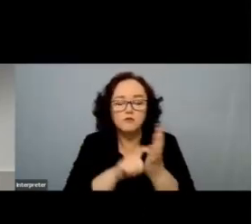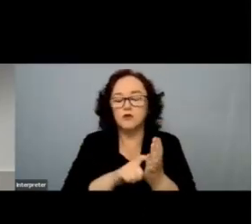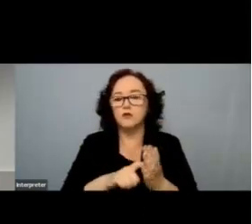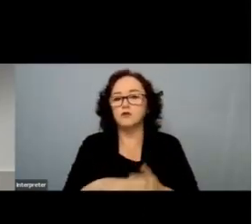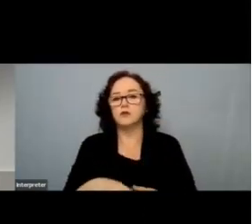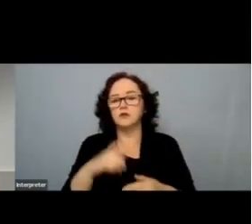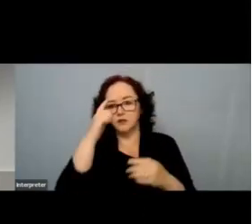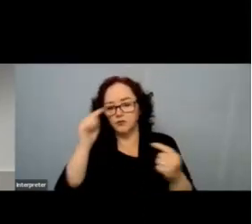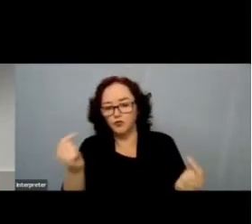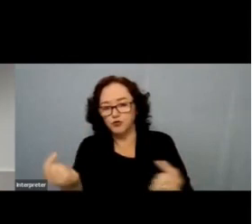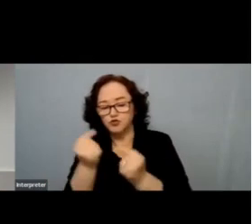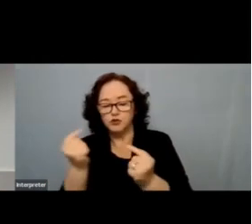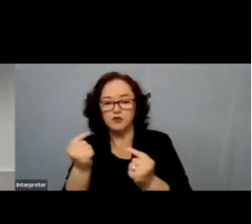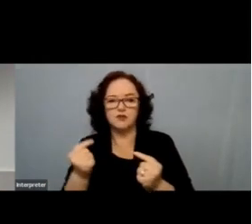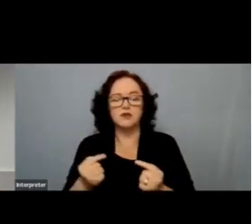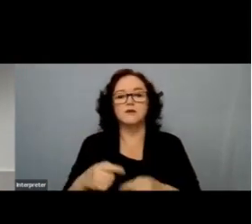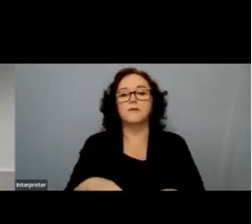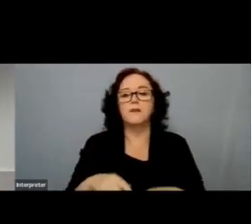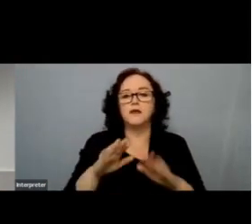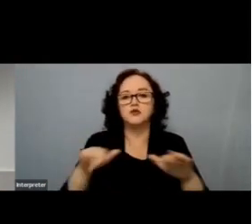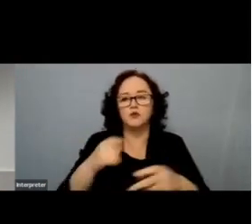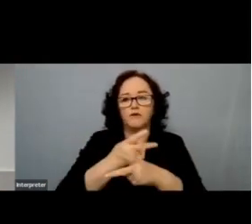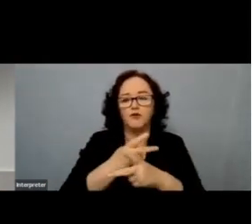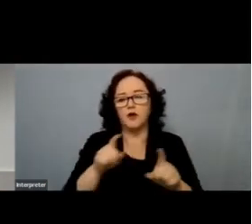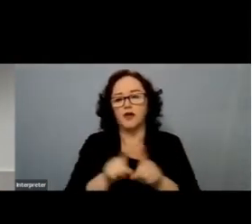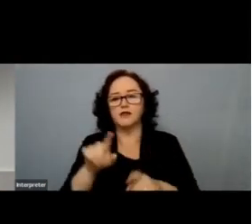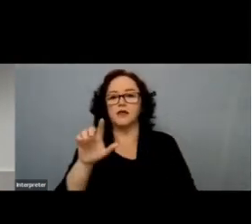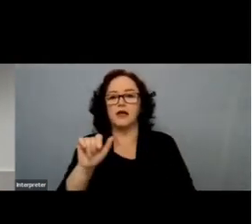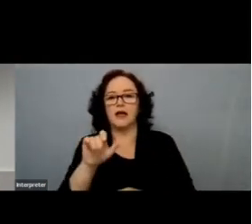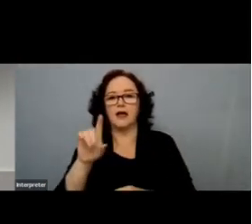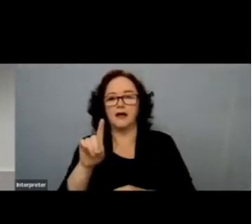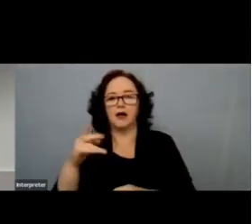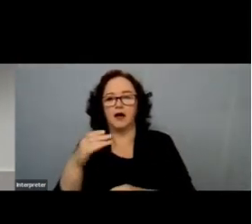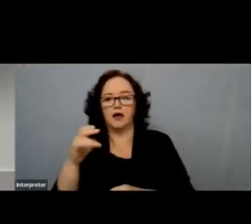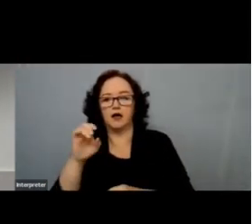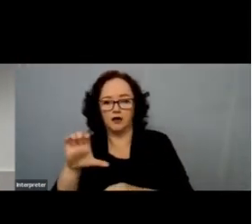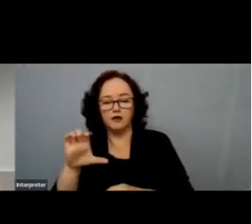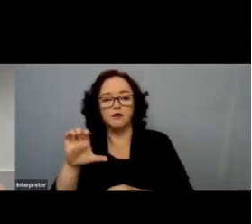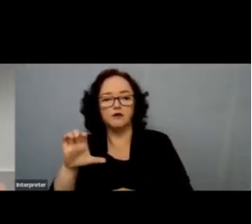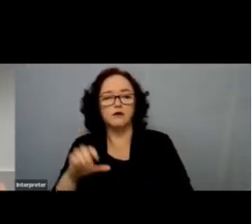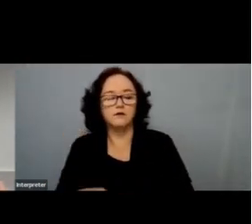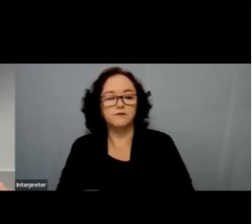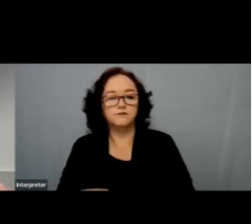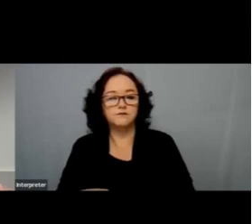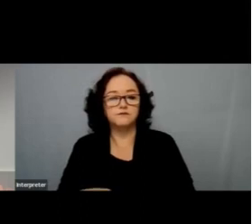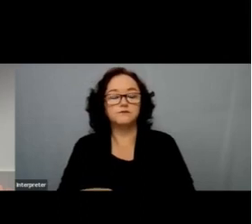ad hoc workgroup, a Wendy Hill Ellmo from Tennessee, and I agreed to be the co-chairs of